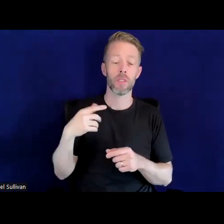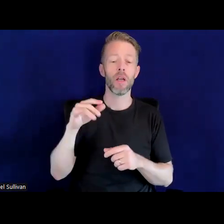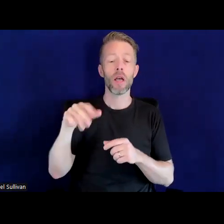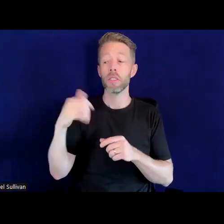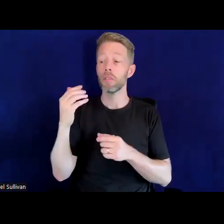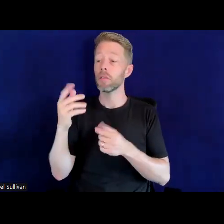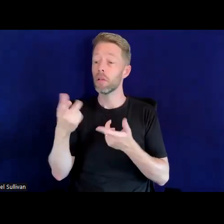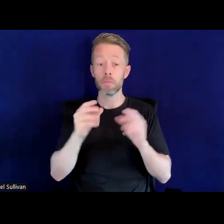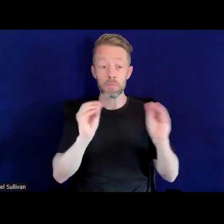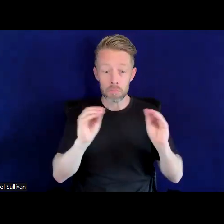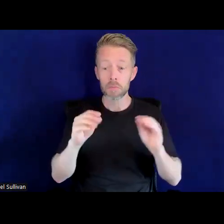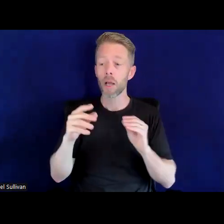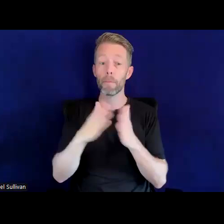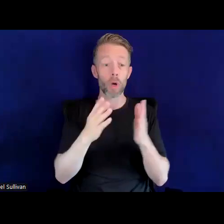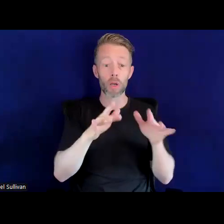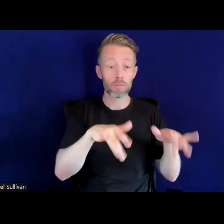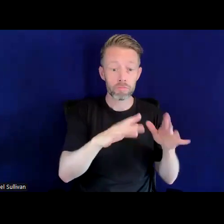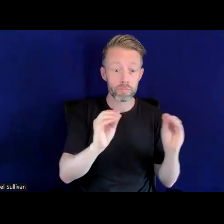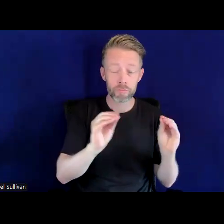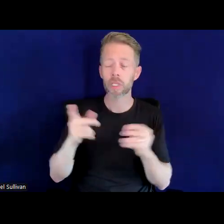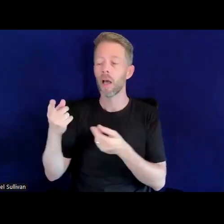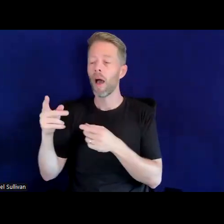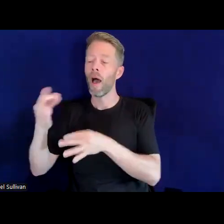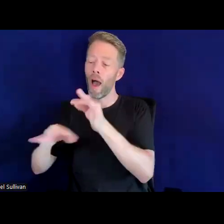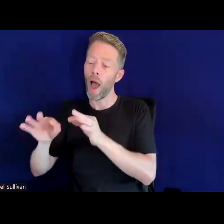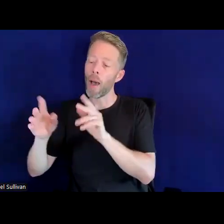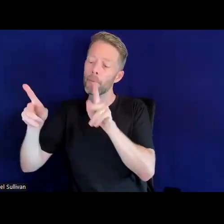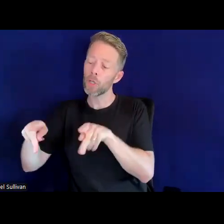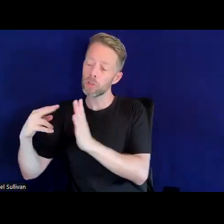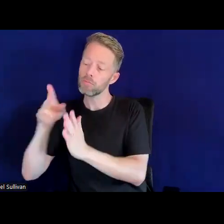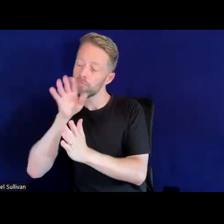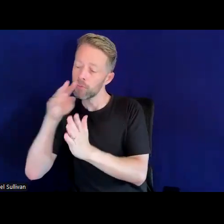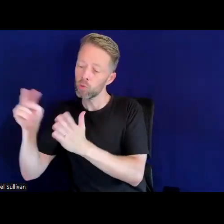had a lot of different disabilities. There were a lot of folks using wheelchairs.